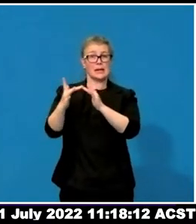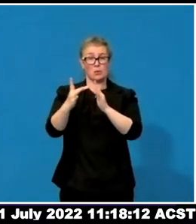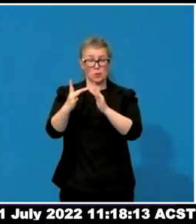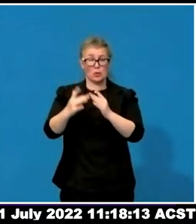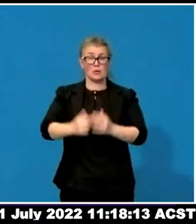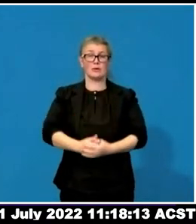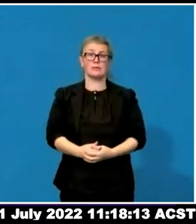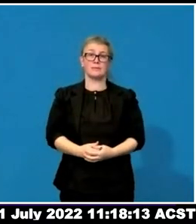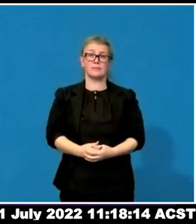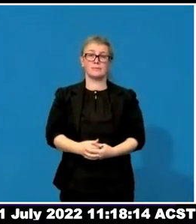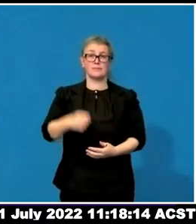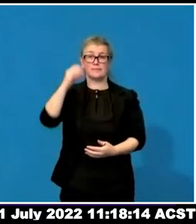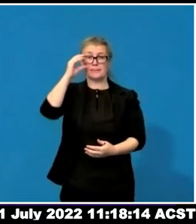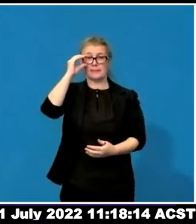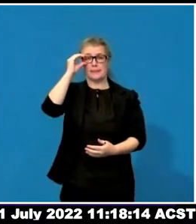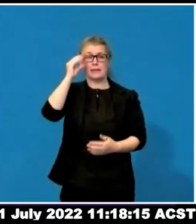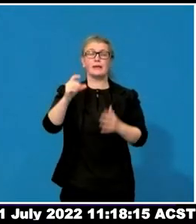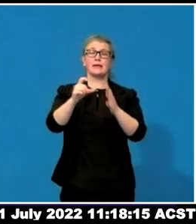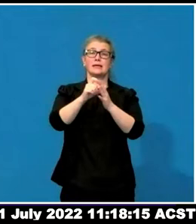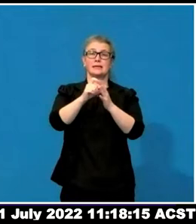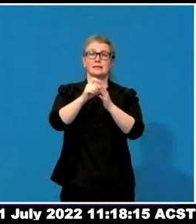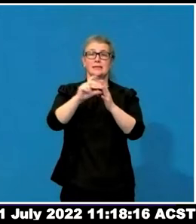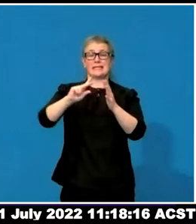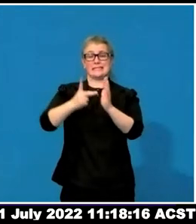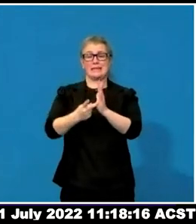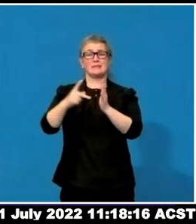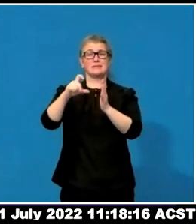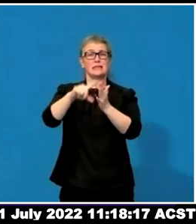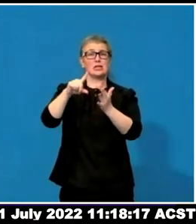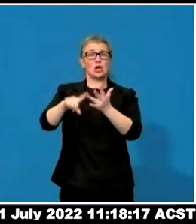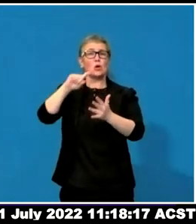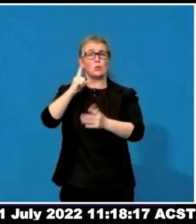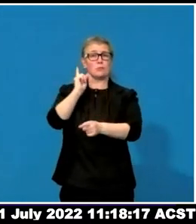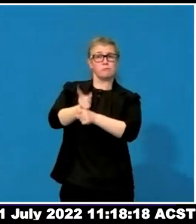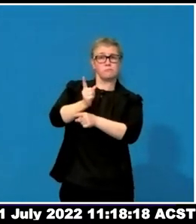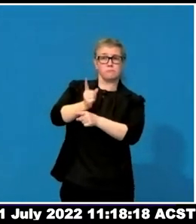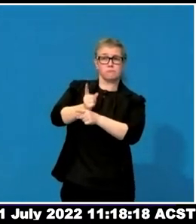June Riemer, the Deputy CEO, and Damian Griffis, the CEO from First Peoples